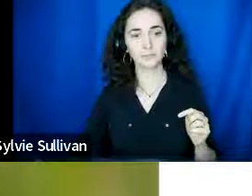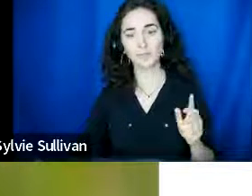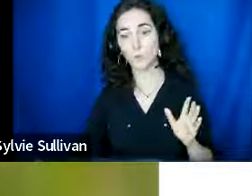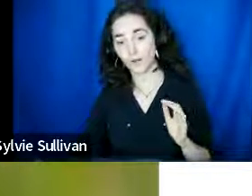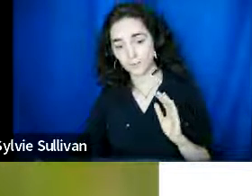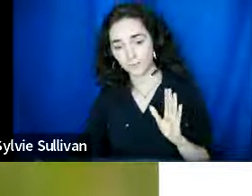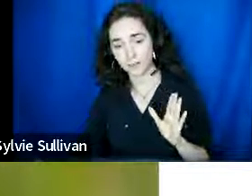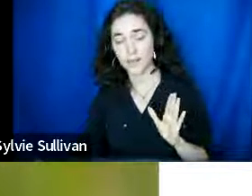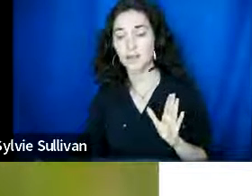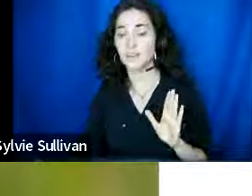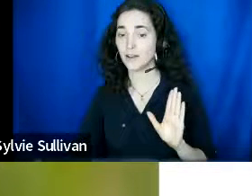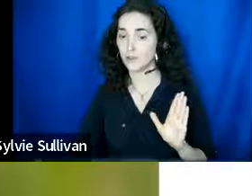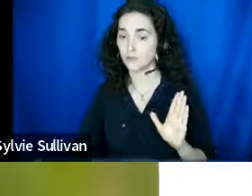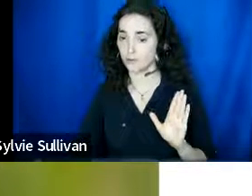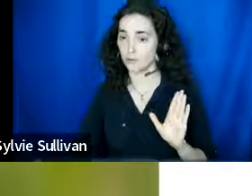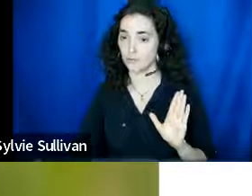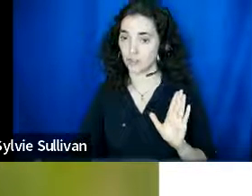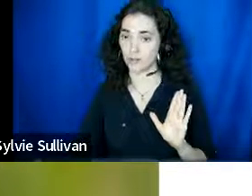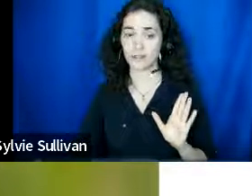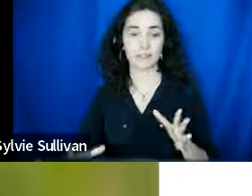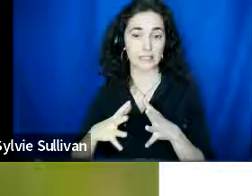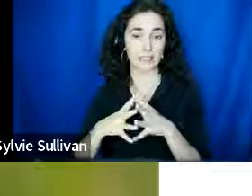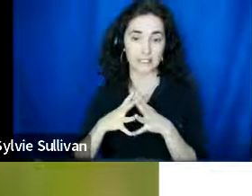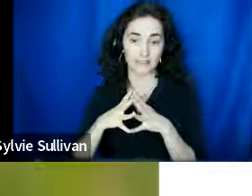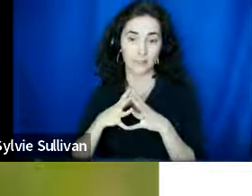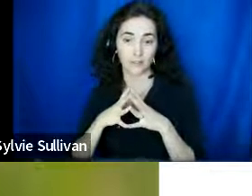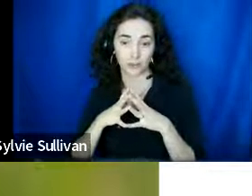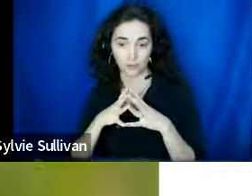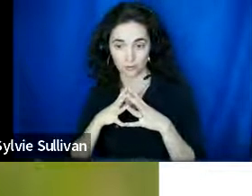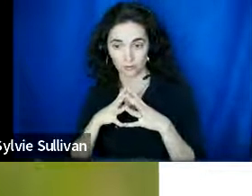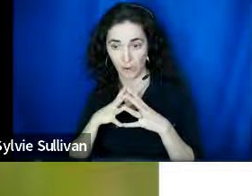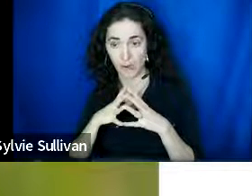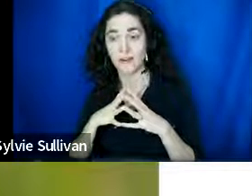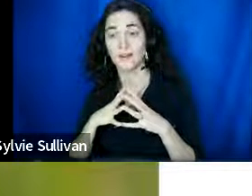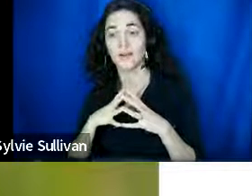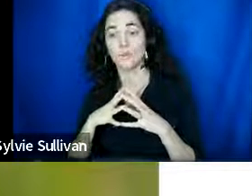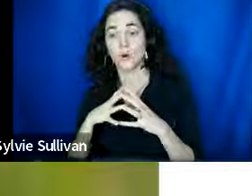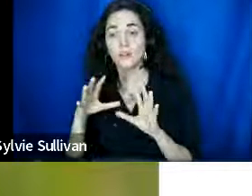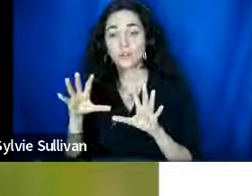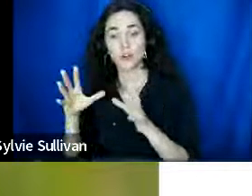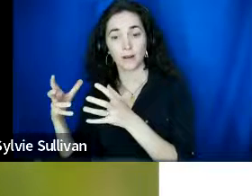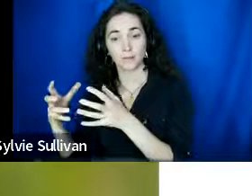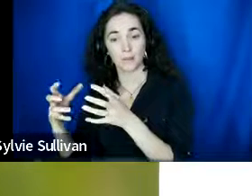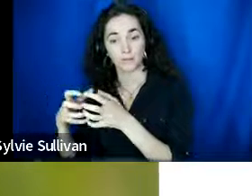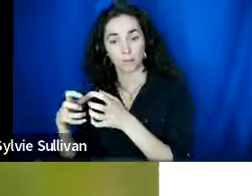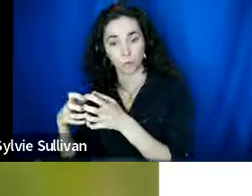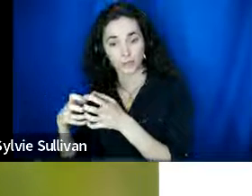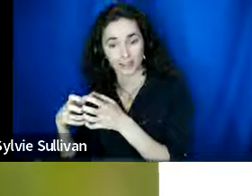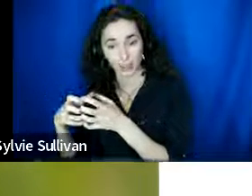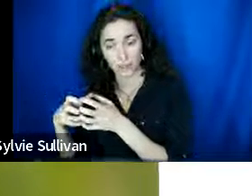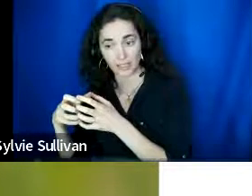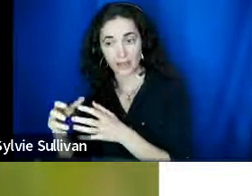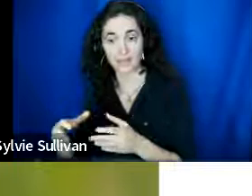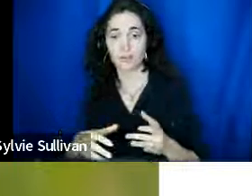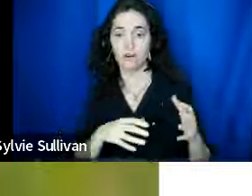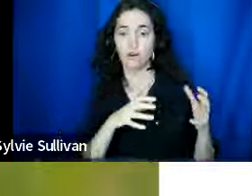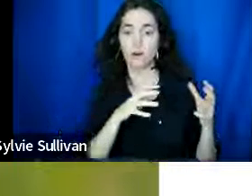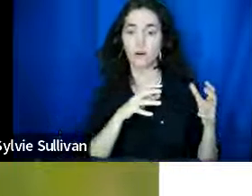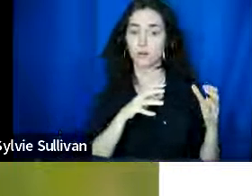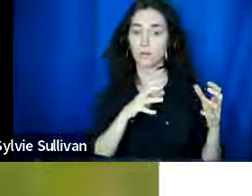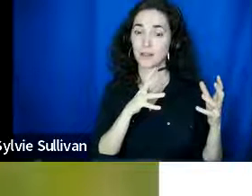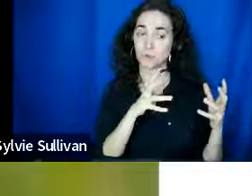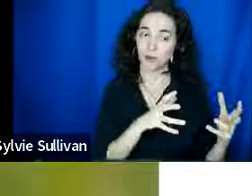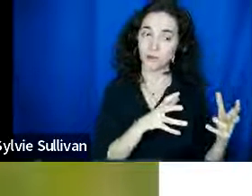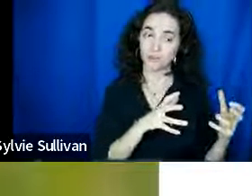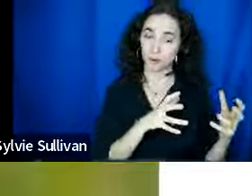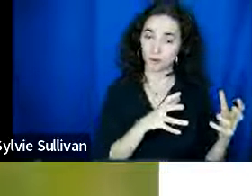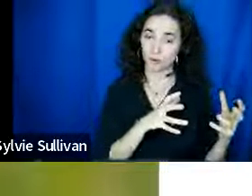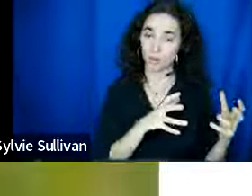Very good. Well, the answer in general is very, very TRUE. Whether you're talking about a formal sign language class or being around a deaf person.